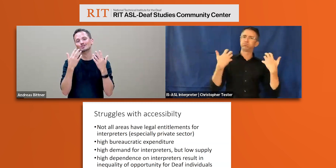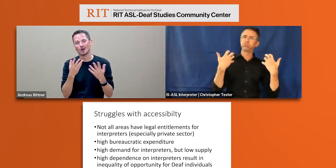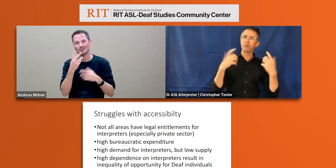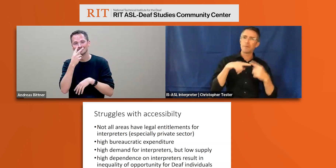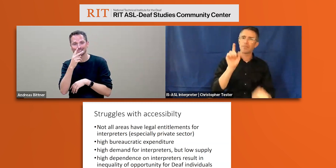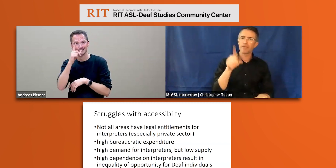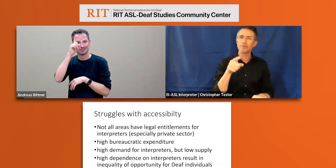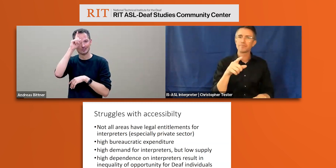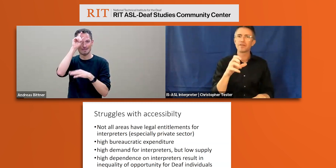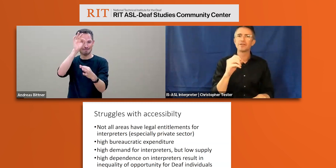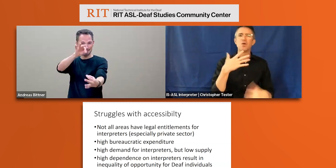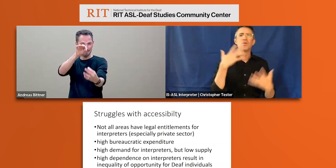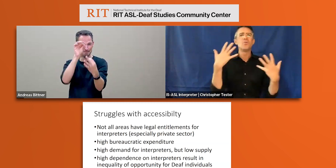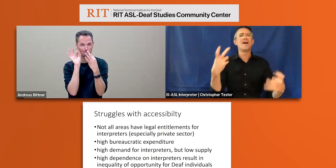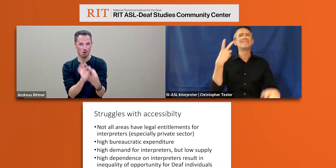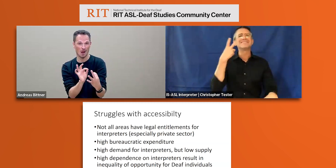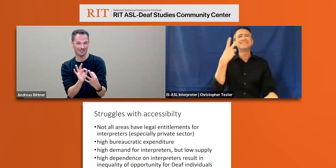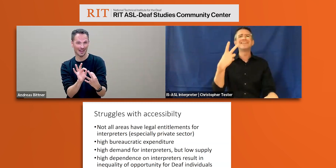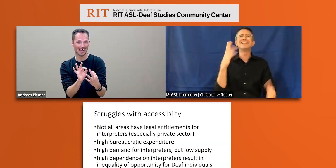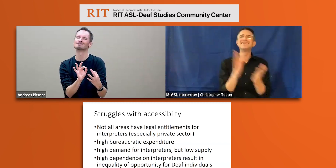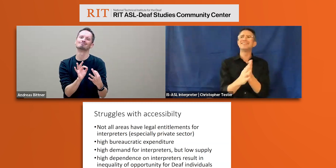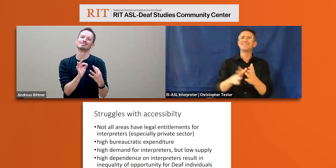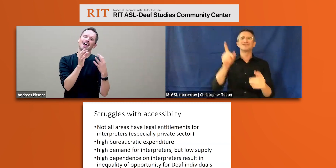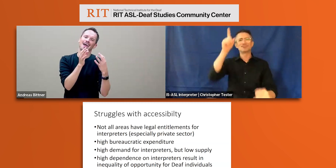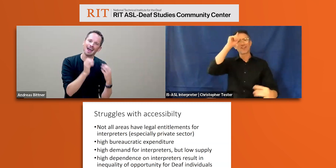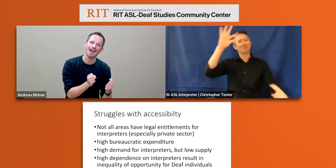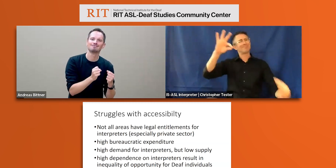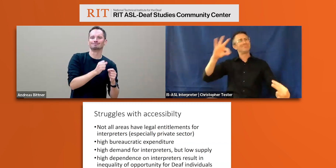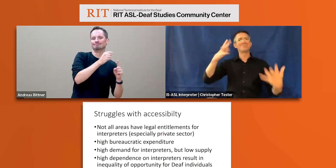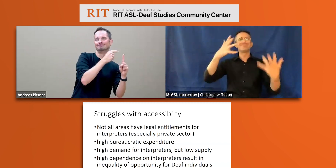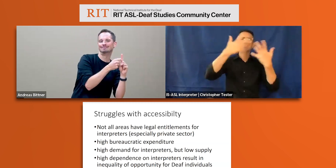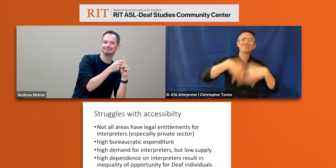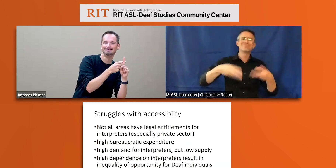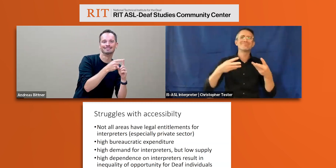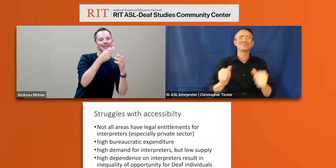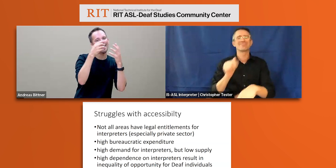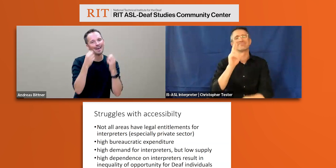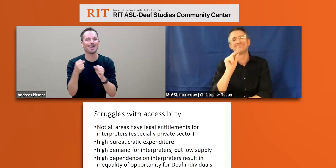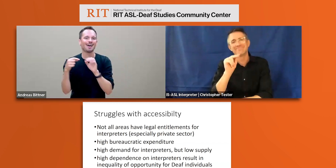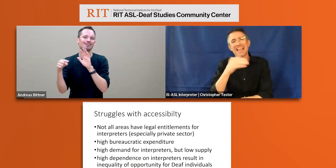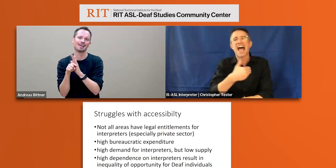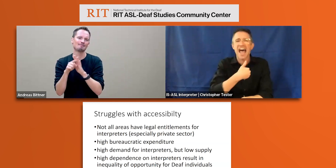into their situations. And that is a point of contention for deaf people in Germany.